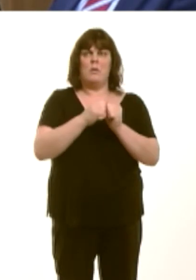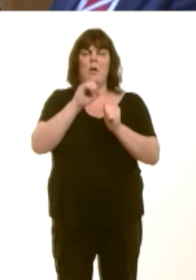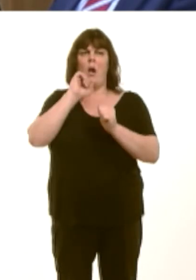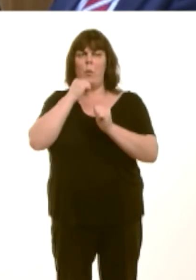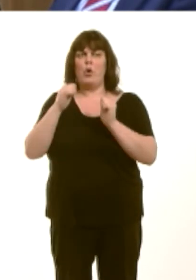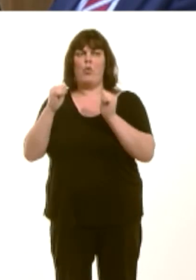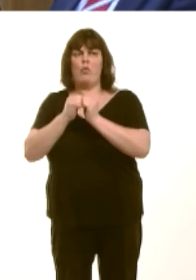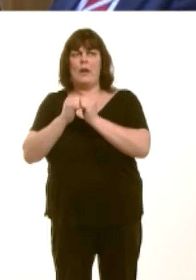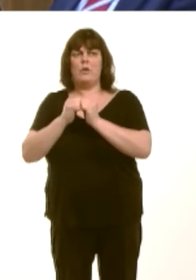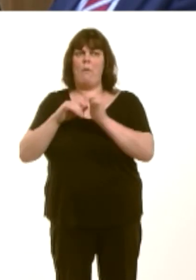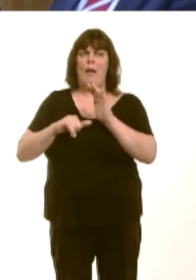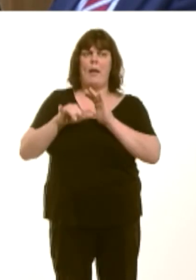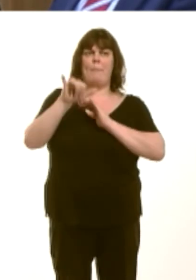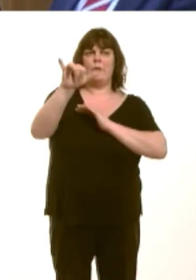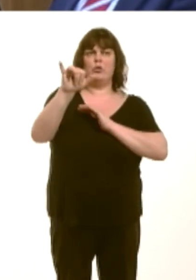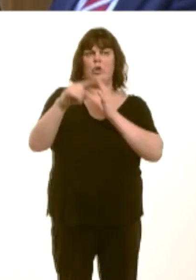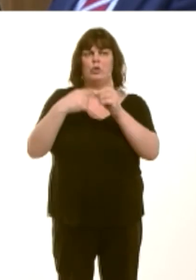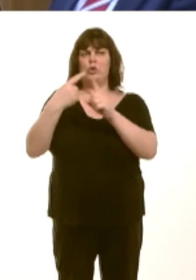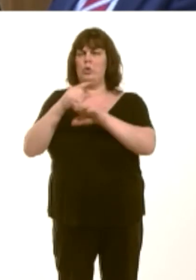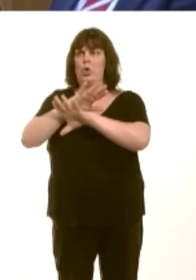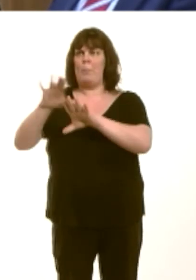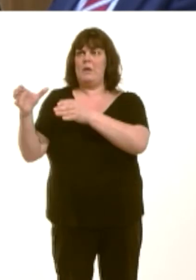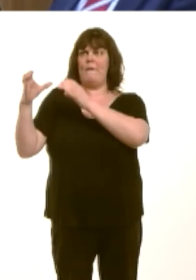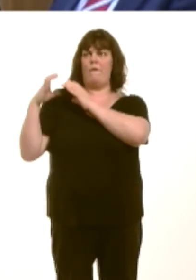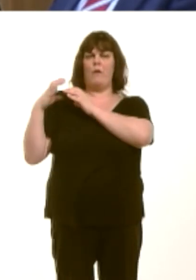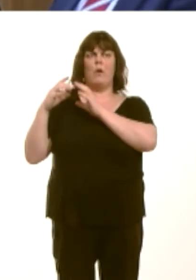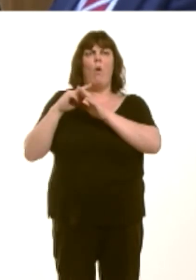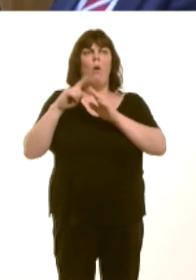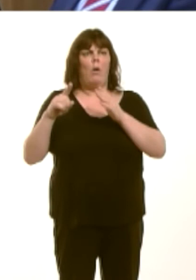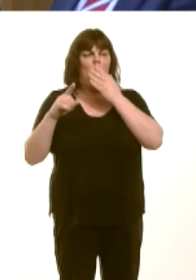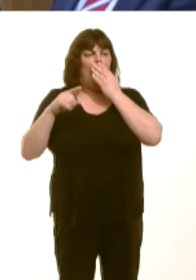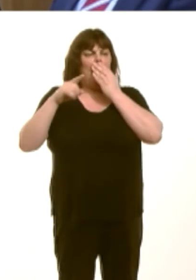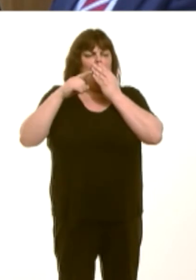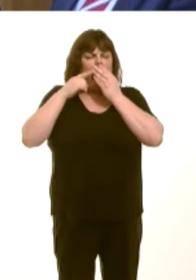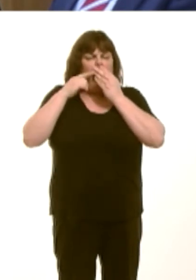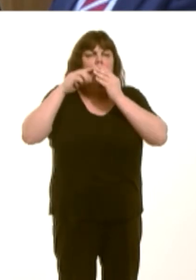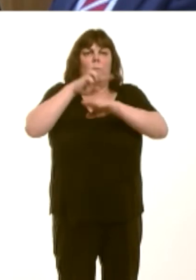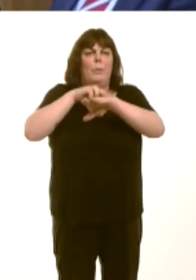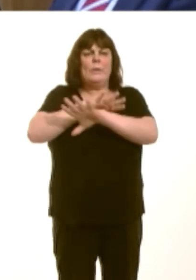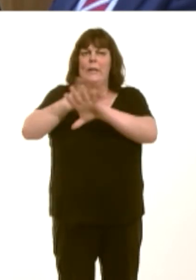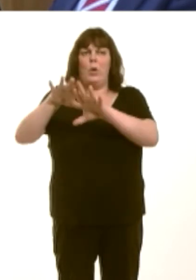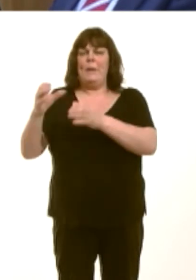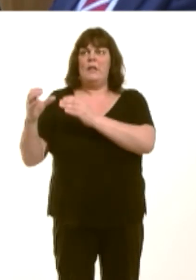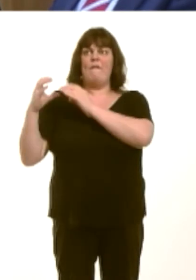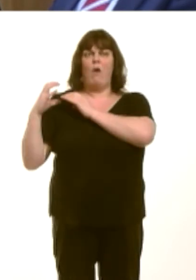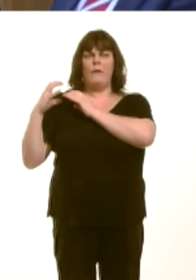Iím never going to agree to that. I would not agree to policing not being devolved, and other parties will take their own view in terms of what they would have actually agreed to.